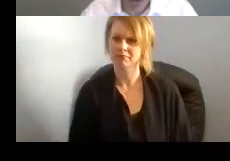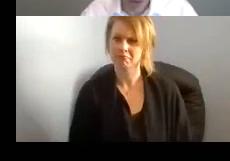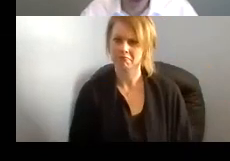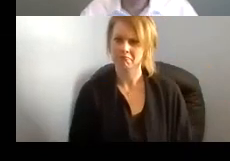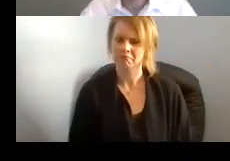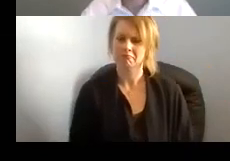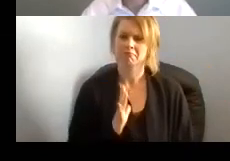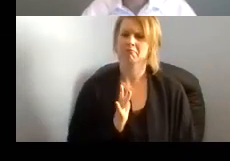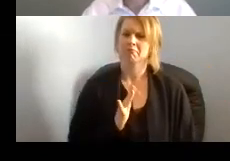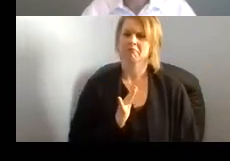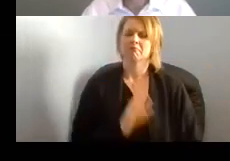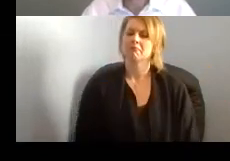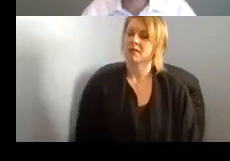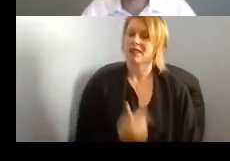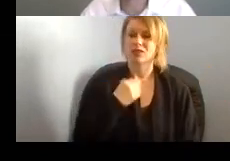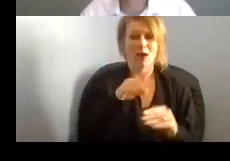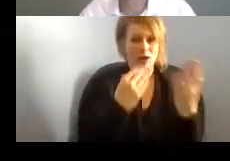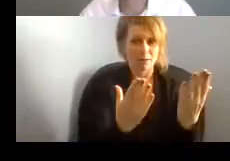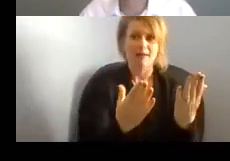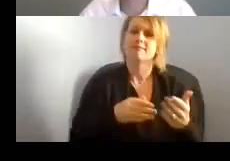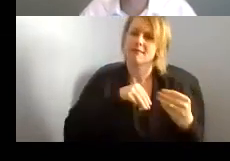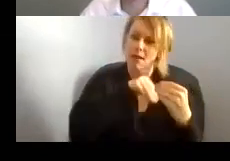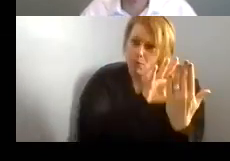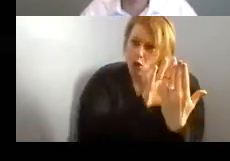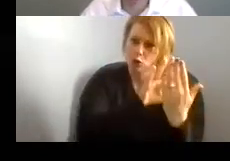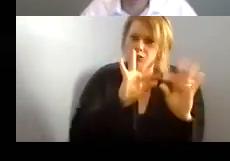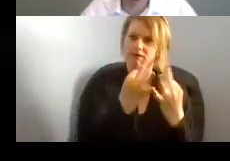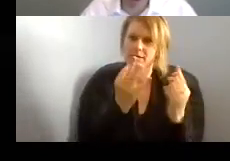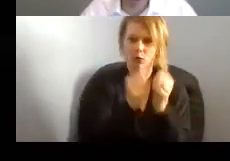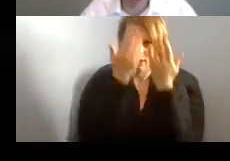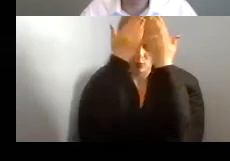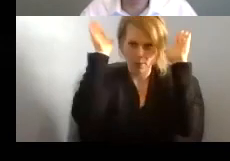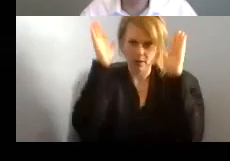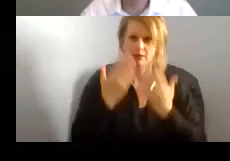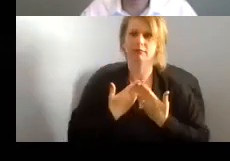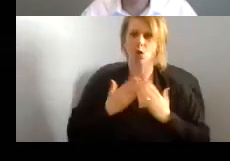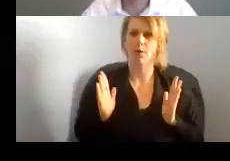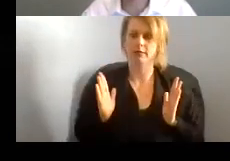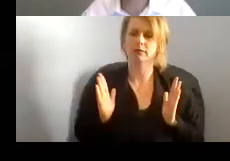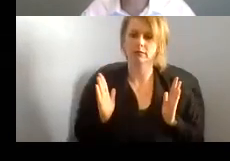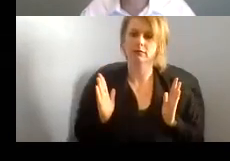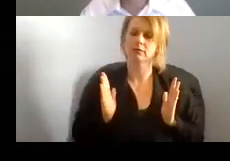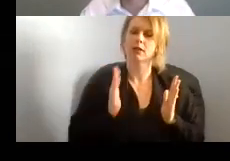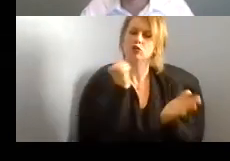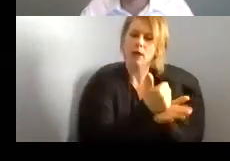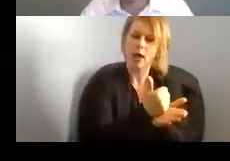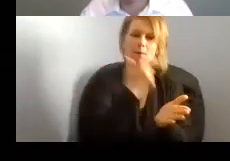So I recommend that we approach families with an open mind and an open heart and help them identify and communicate what is important